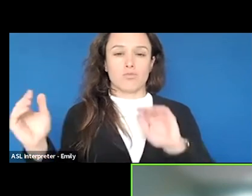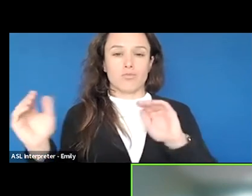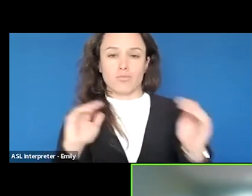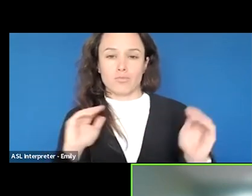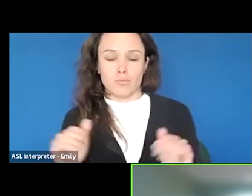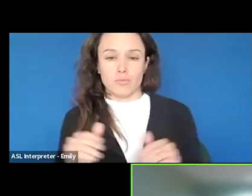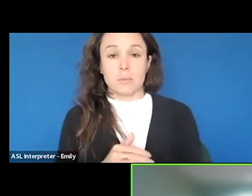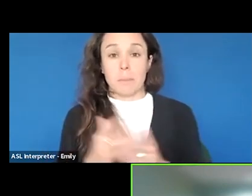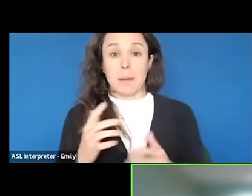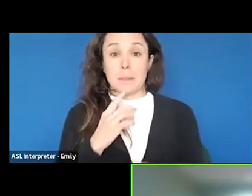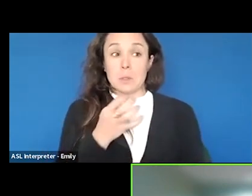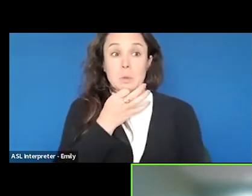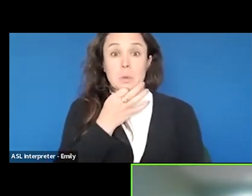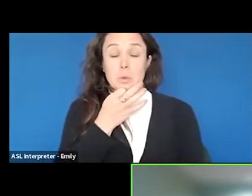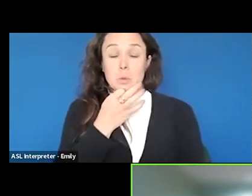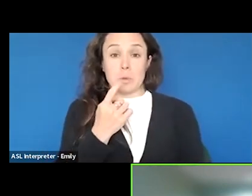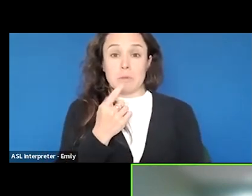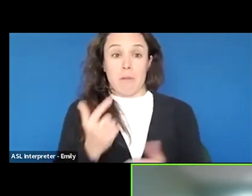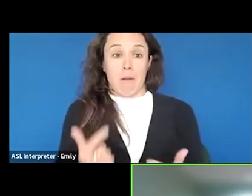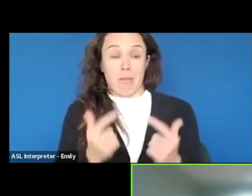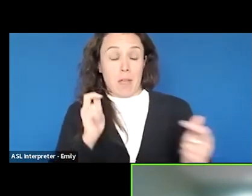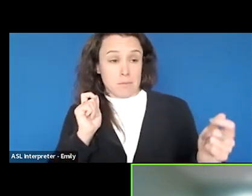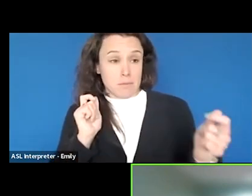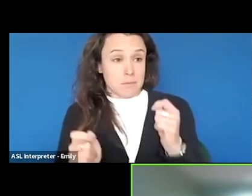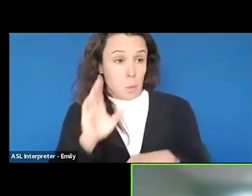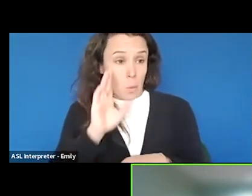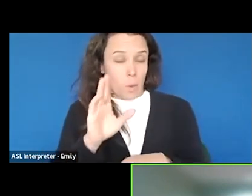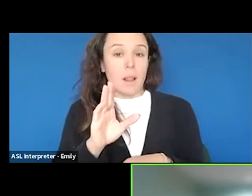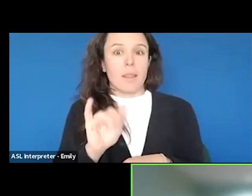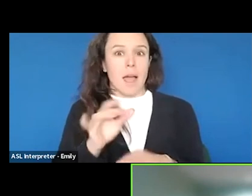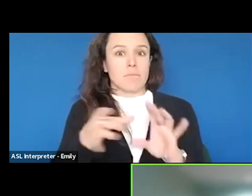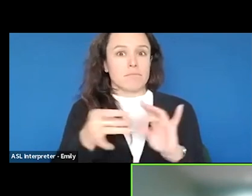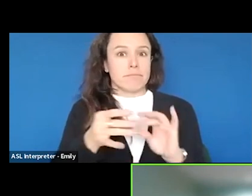the cusp of life-changing change so we'll remember that and we will look back in